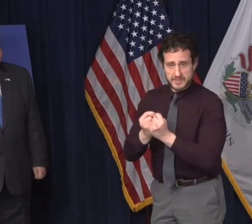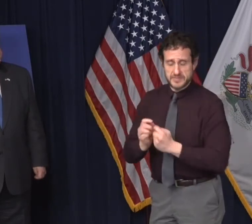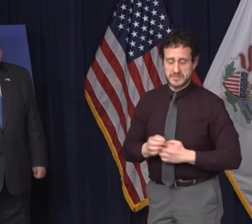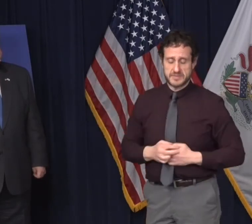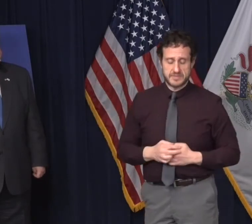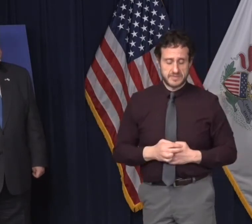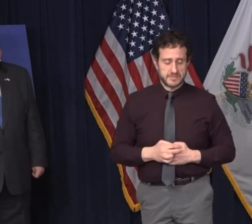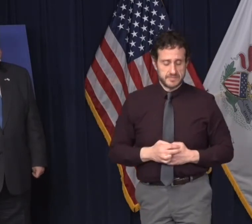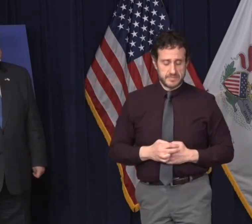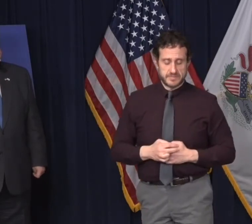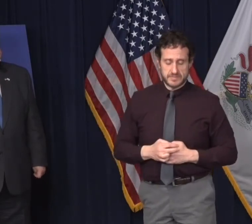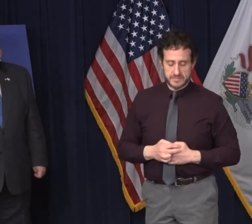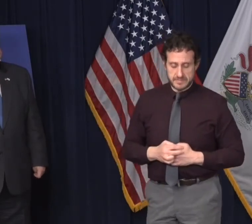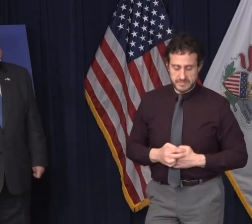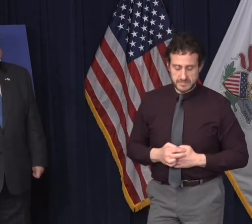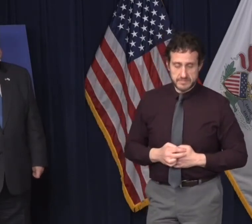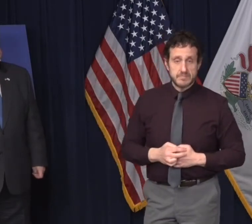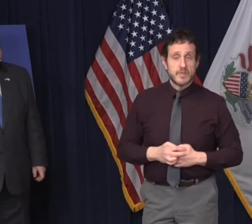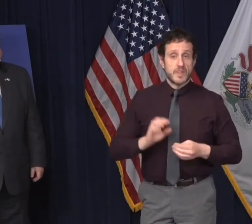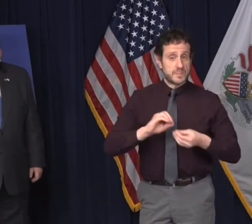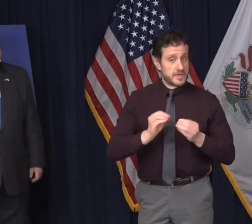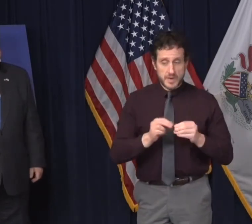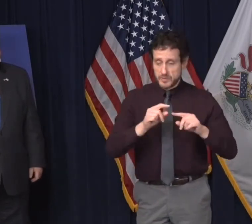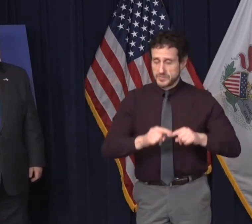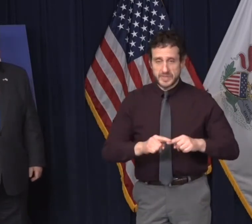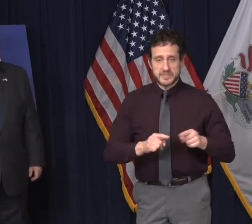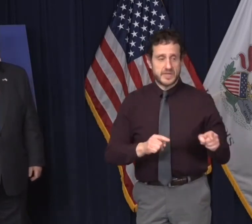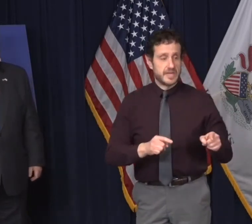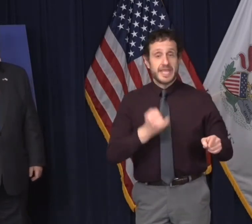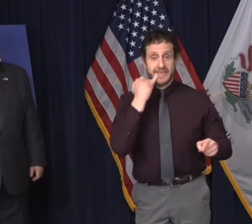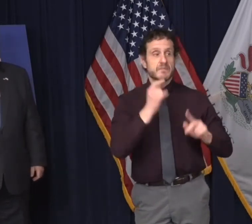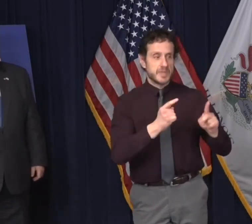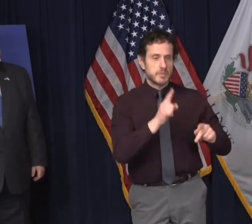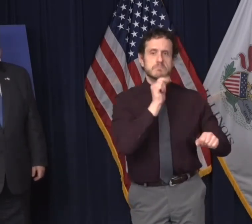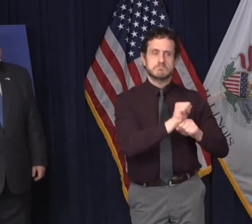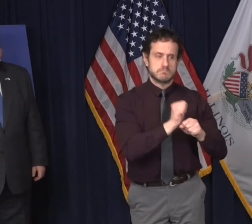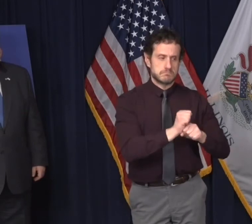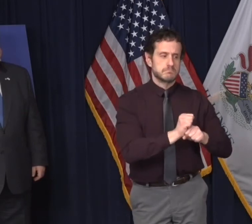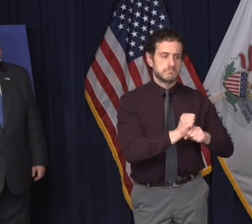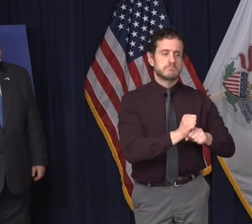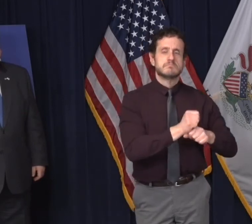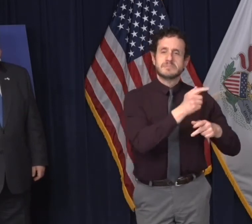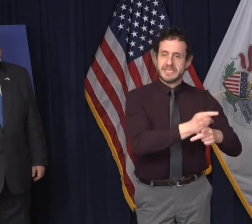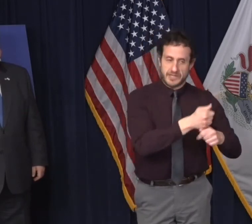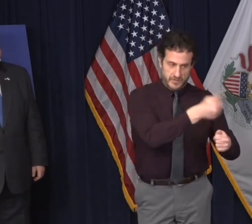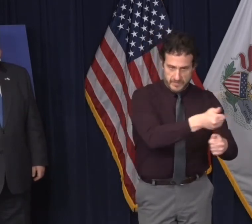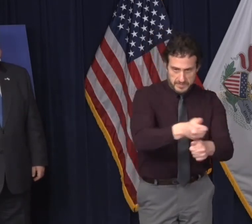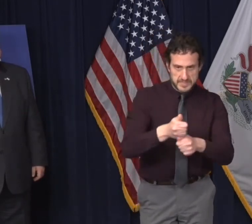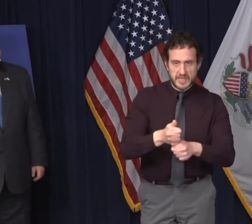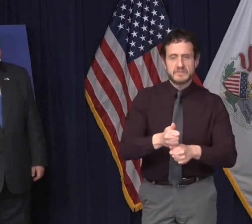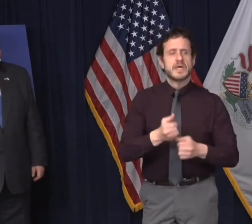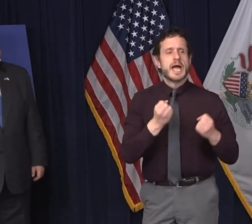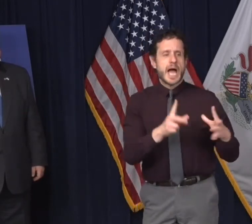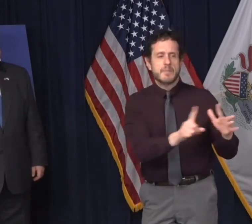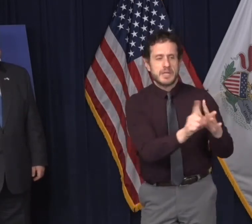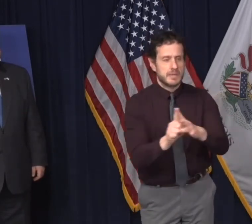AND VARIES DEPENDING ON SEVERAL FACTORS INCLUDING BUT NOT LIMITED TO CARE SEEKING